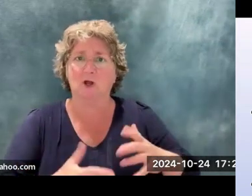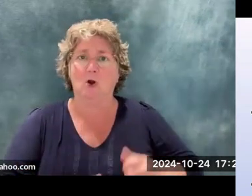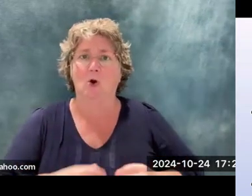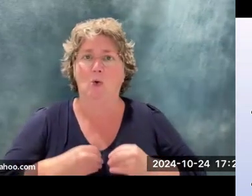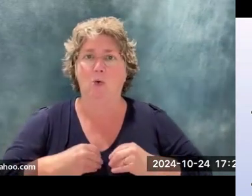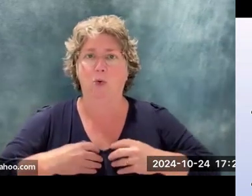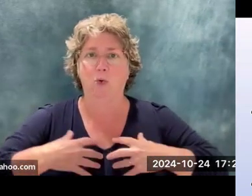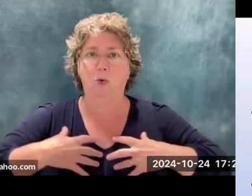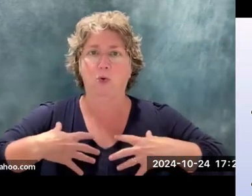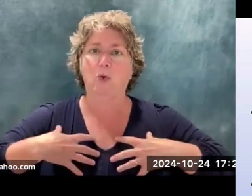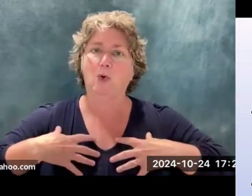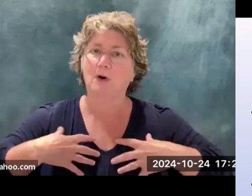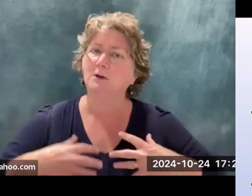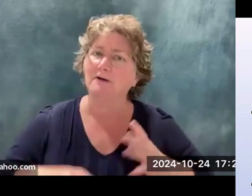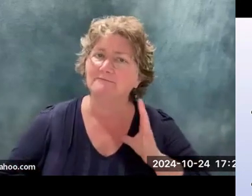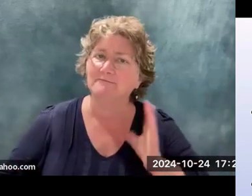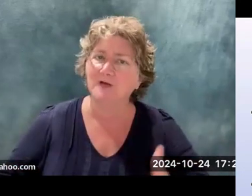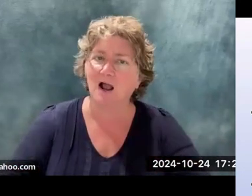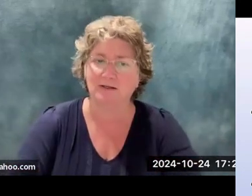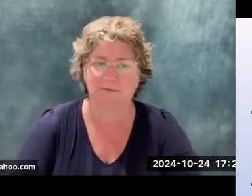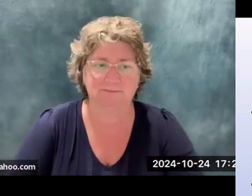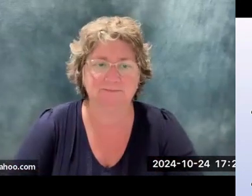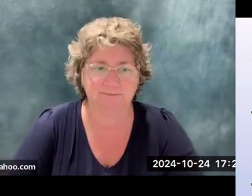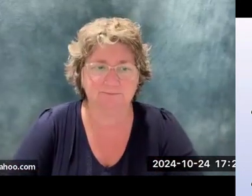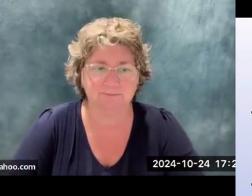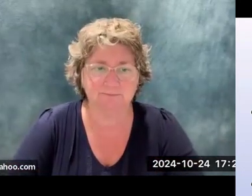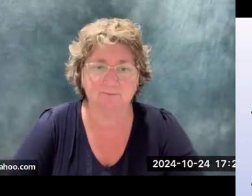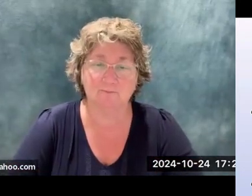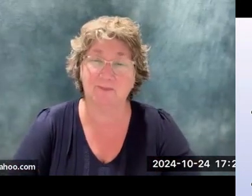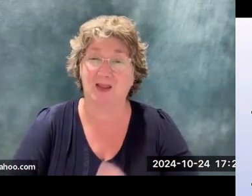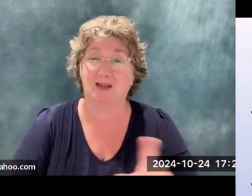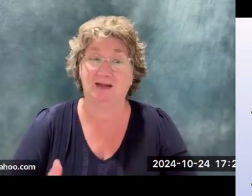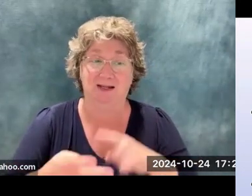inflammation of the heart muscle and pericarditis, inflammation of the outer lining of the heart.